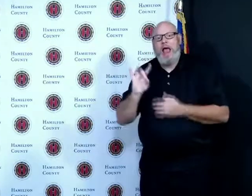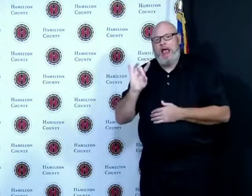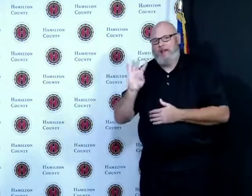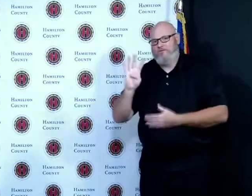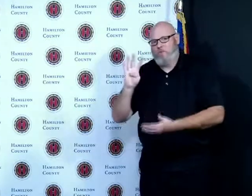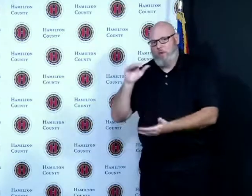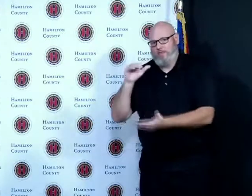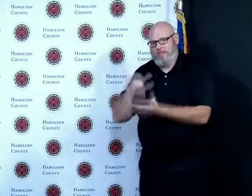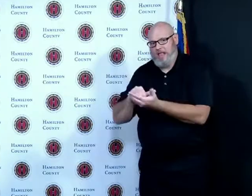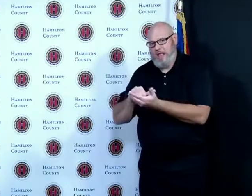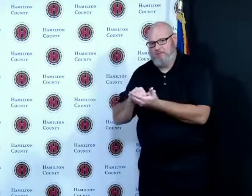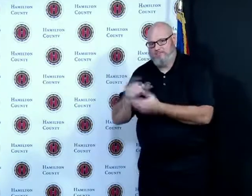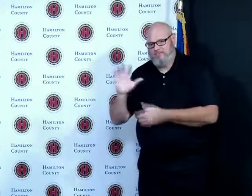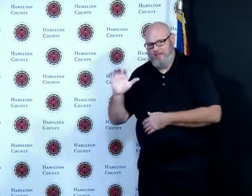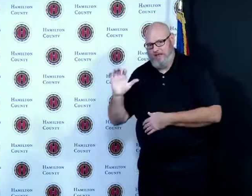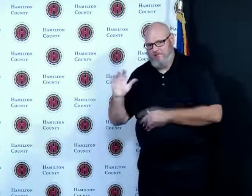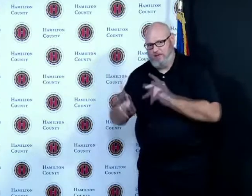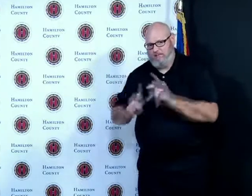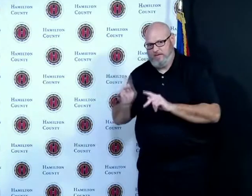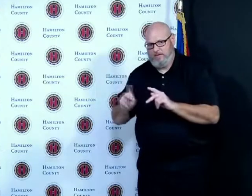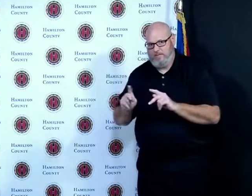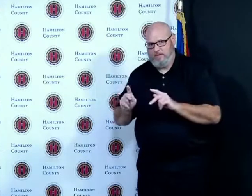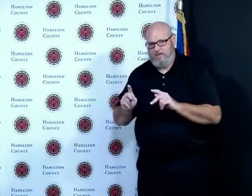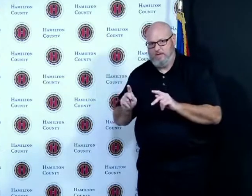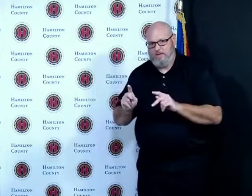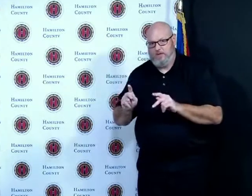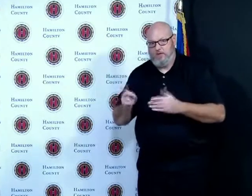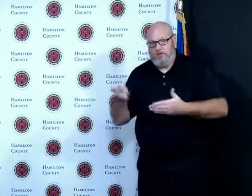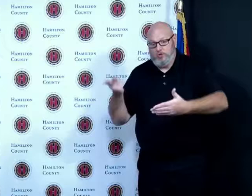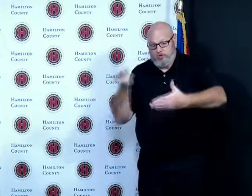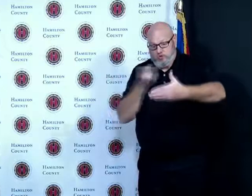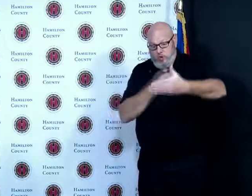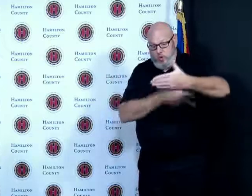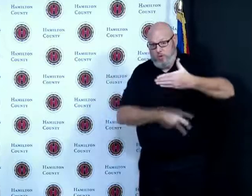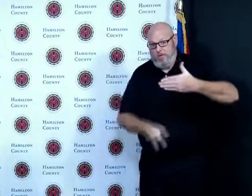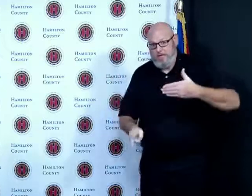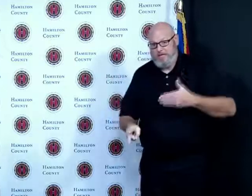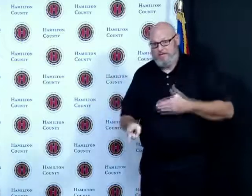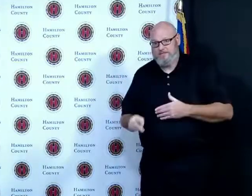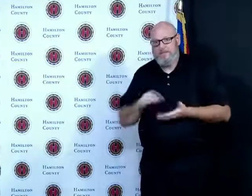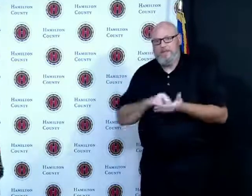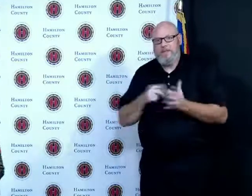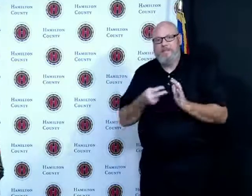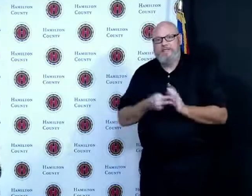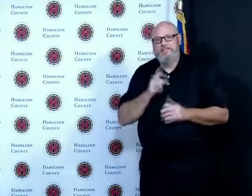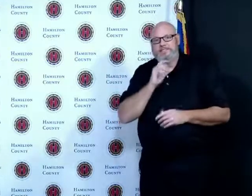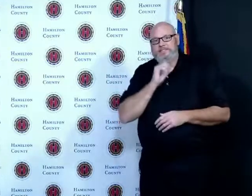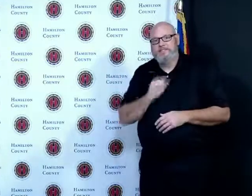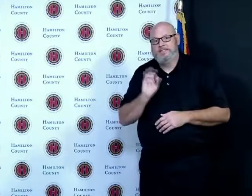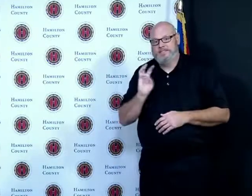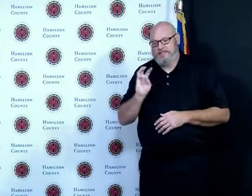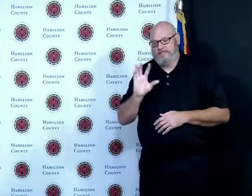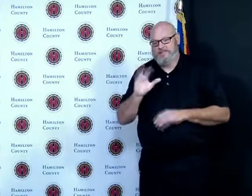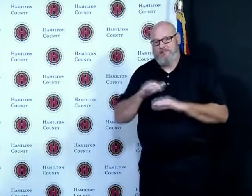that's just over 128,000 people in Hamilton County unfortunately the doses that we're